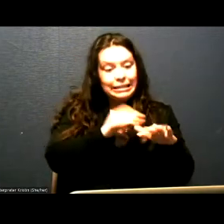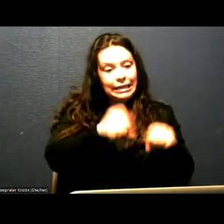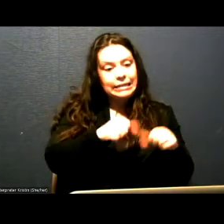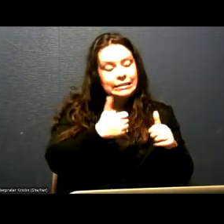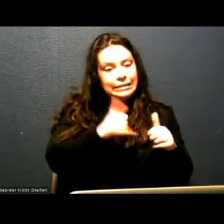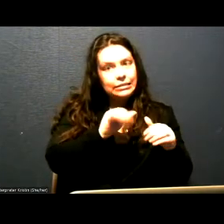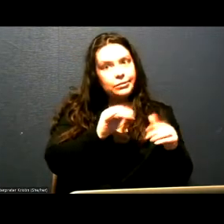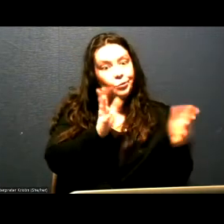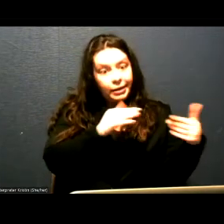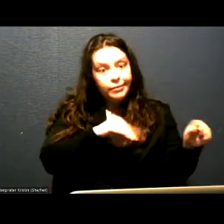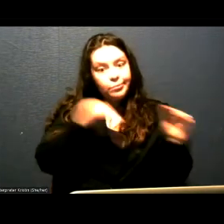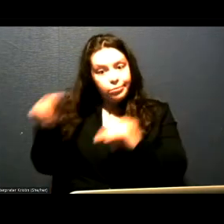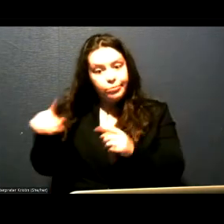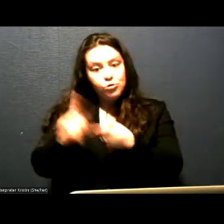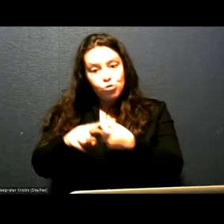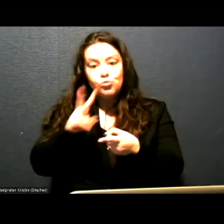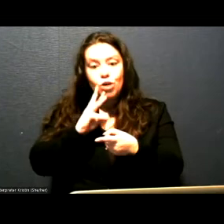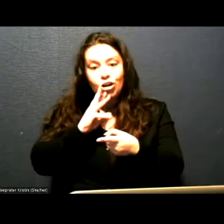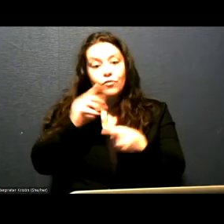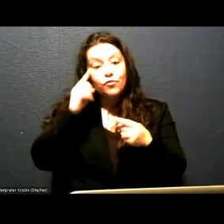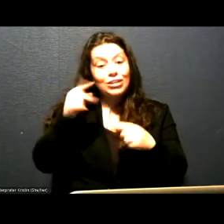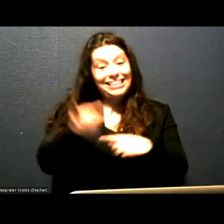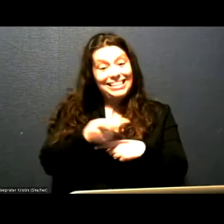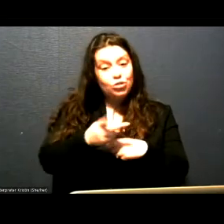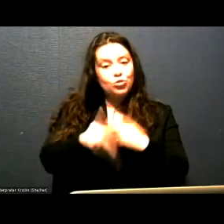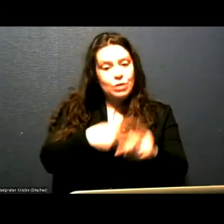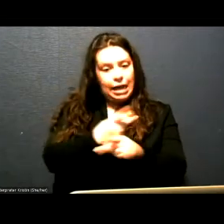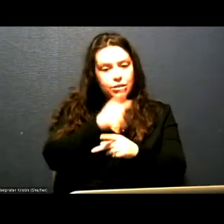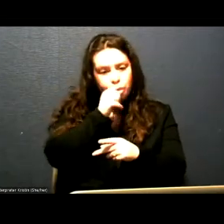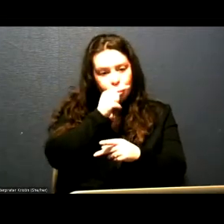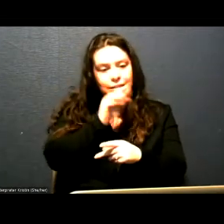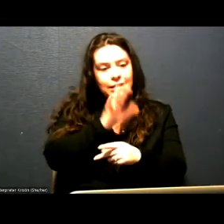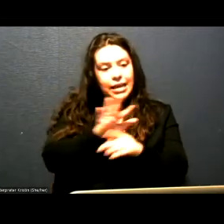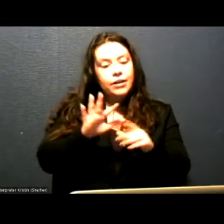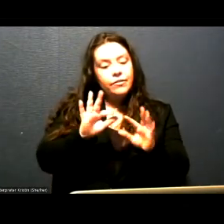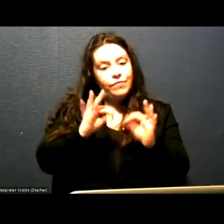ingesting garbage is, is a big issue and they could die from that. And fishing line is another